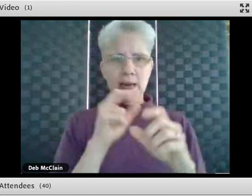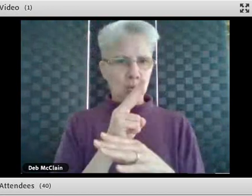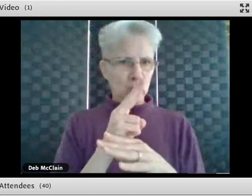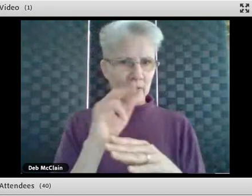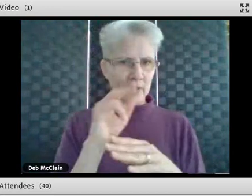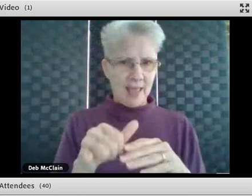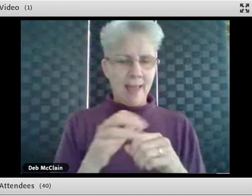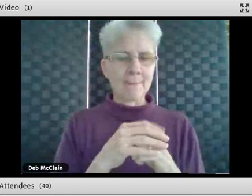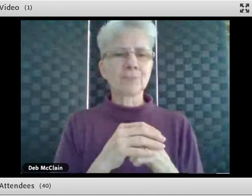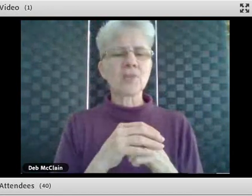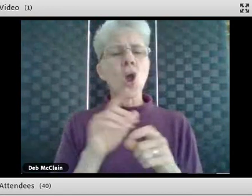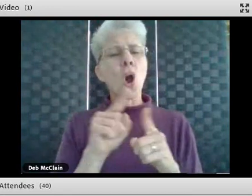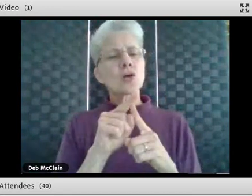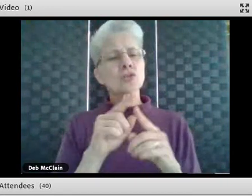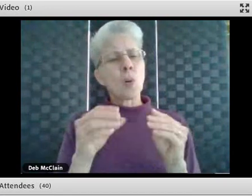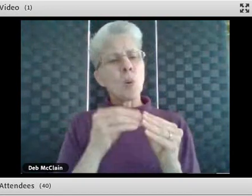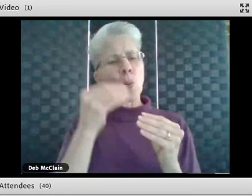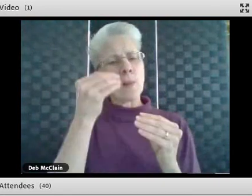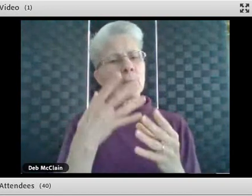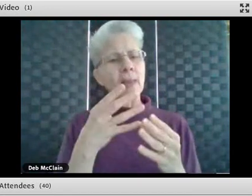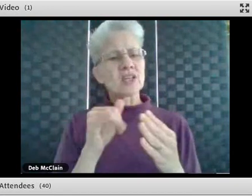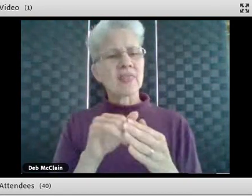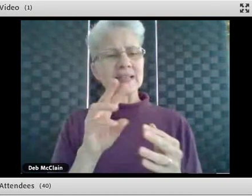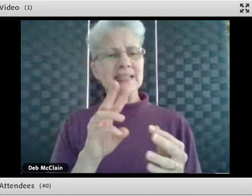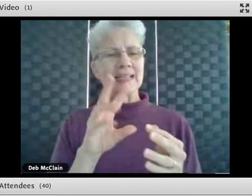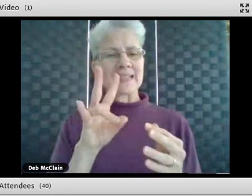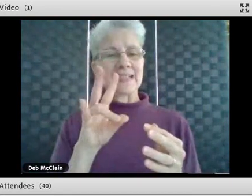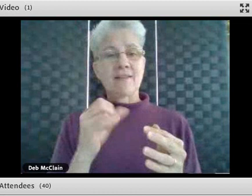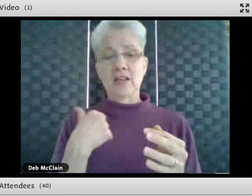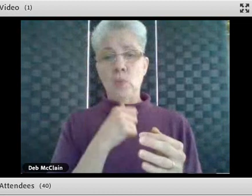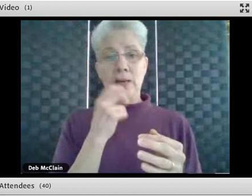as well as some additional information there in the 670 fields that we don't see in Classification Web.